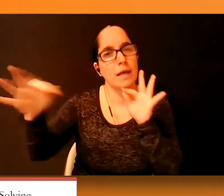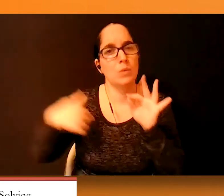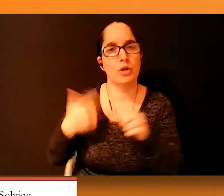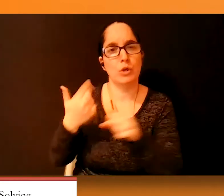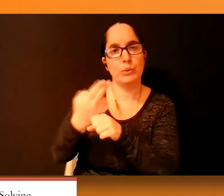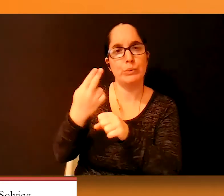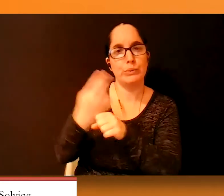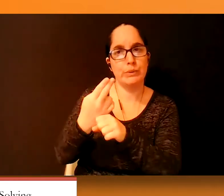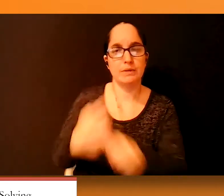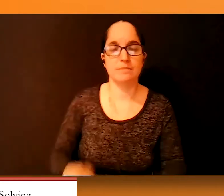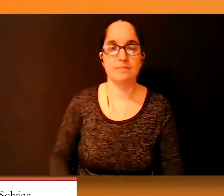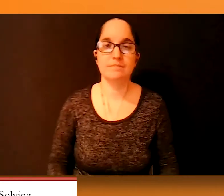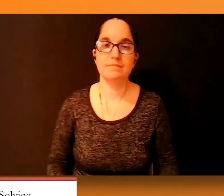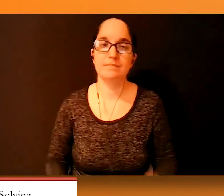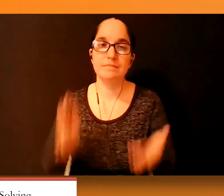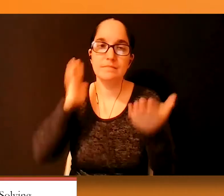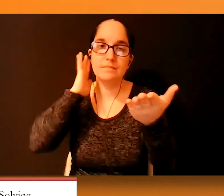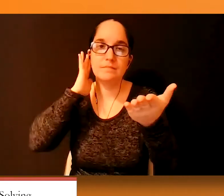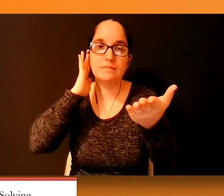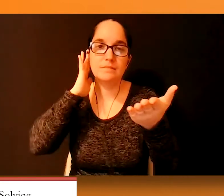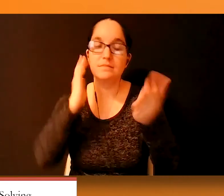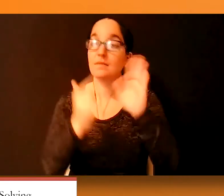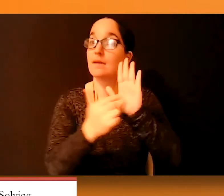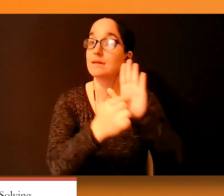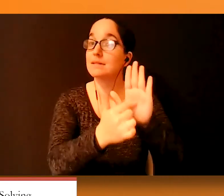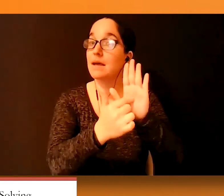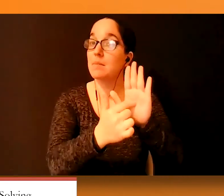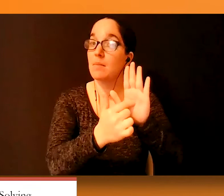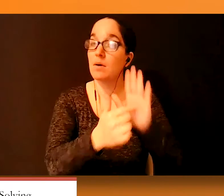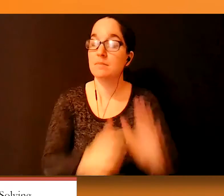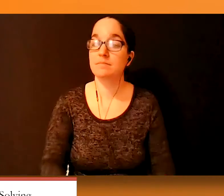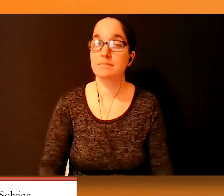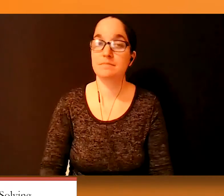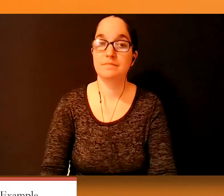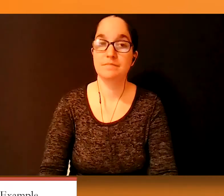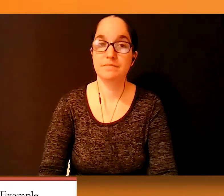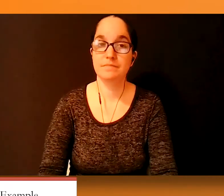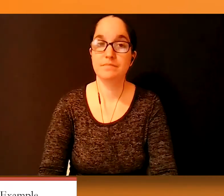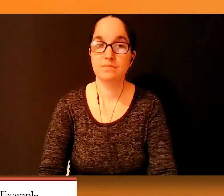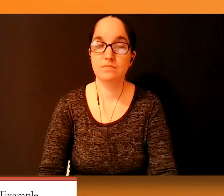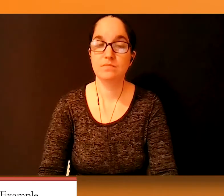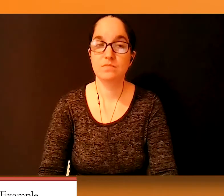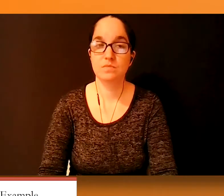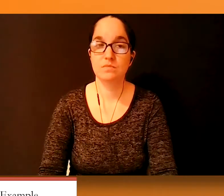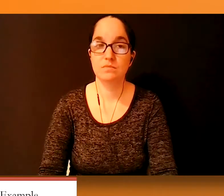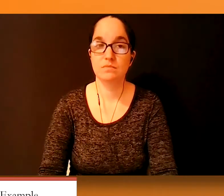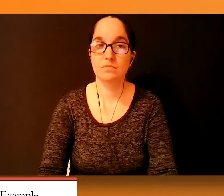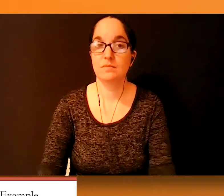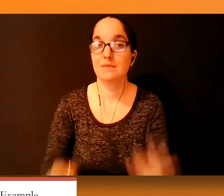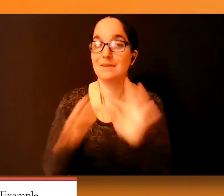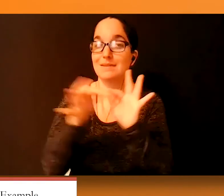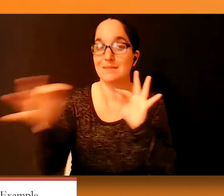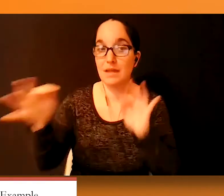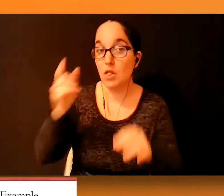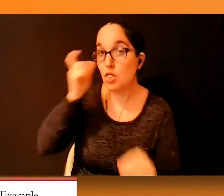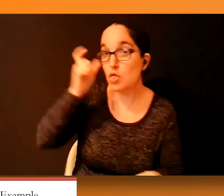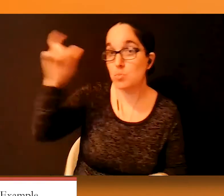and I'll just let them watch the language that I'm using, and I'll give you an example. So, this is an example of how you might do this.